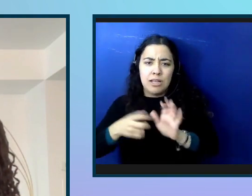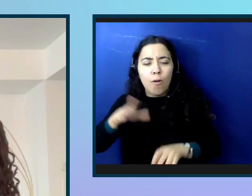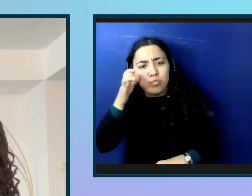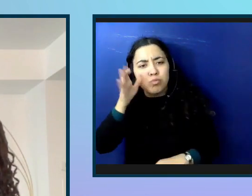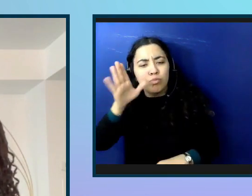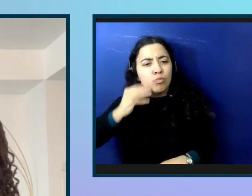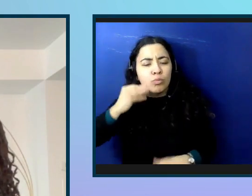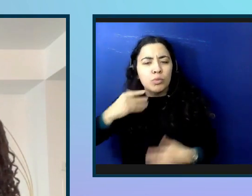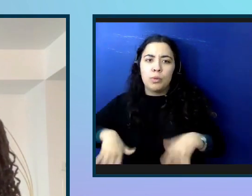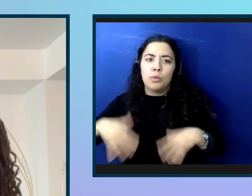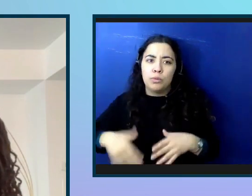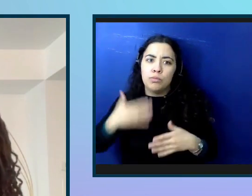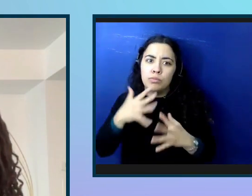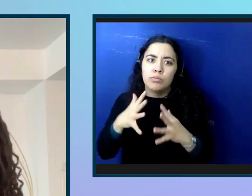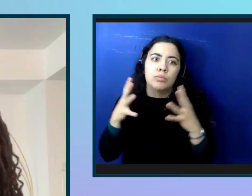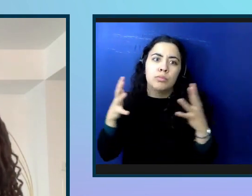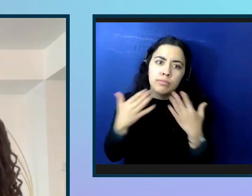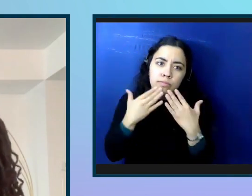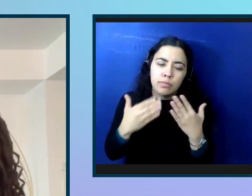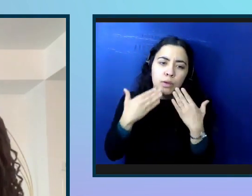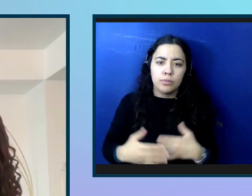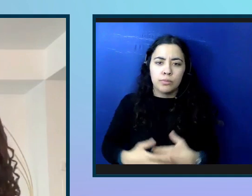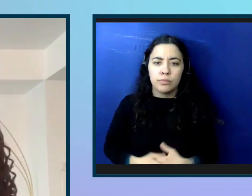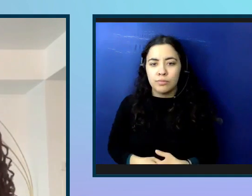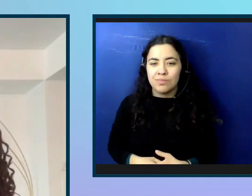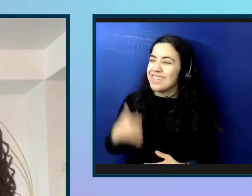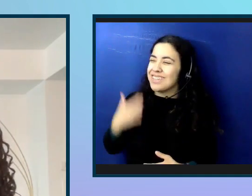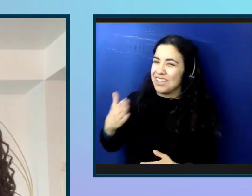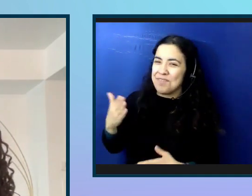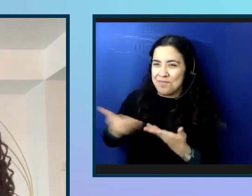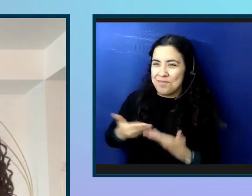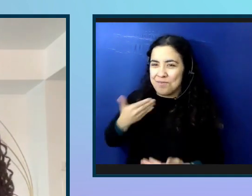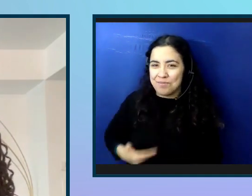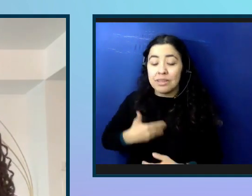Thank you very much for doing that. For having me. Tolu, I will tell you what, in the chat,